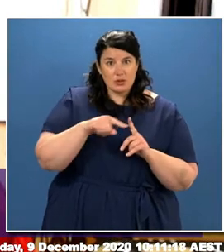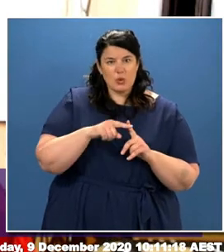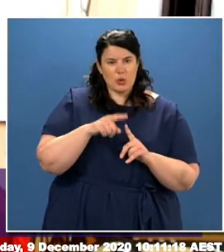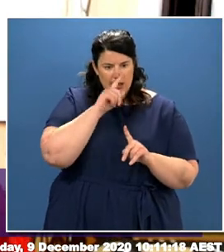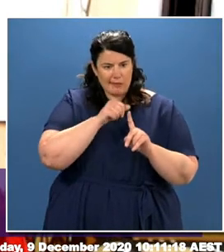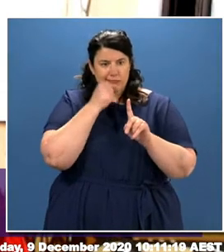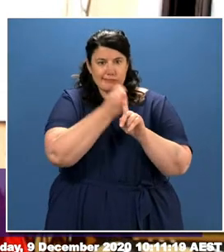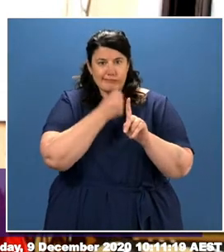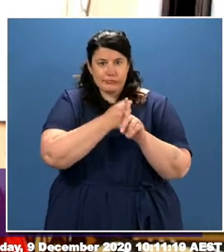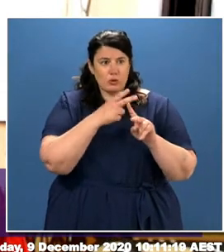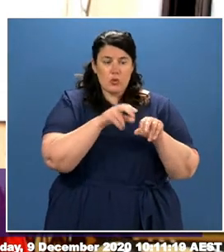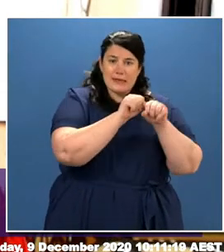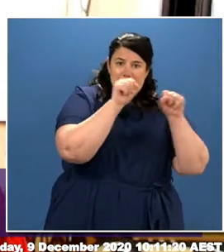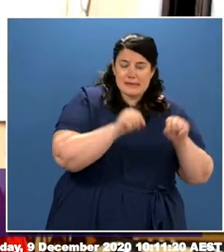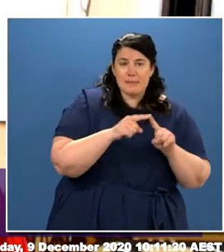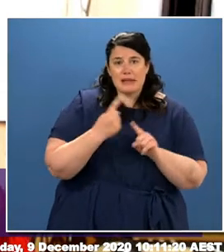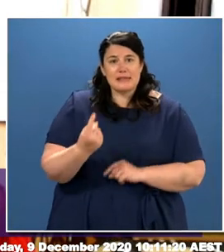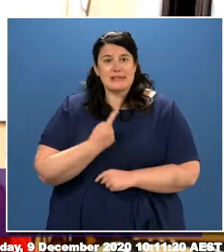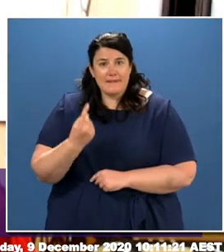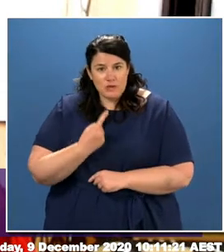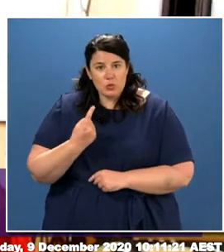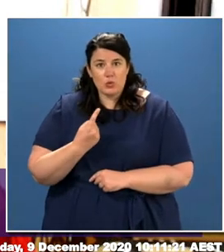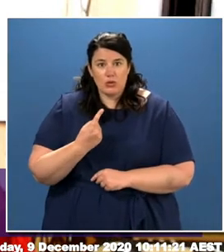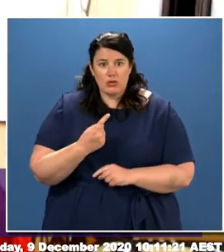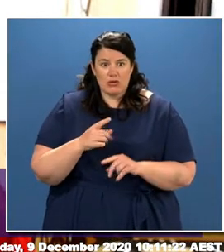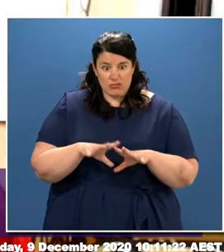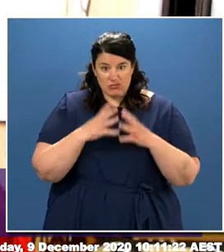I presume for all areas but also employment.